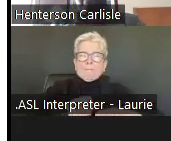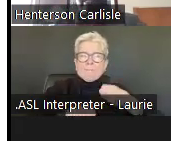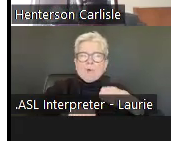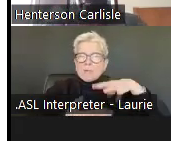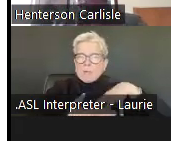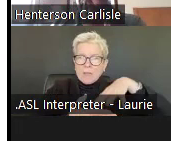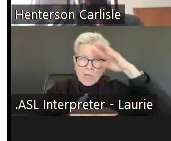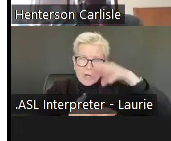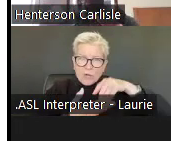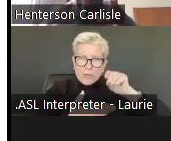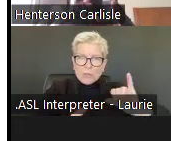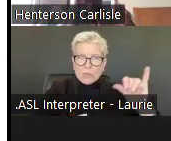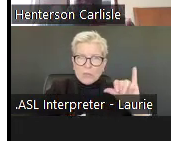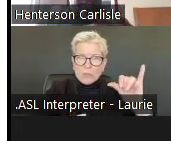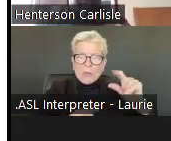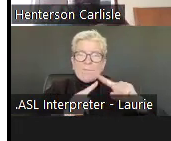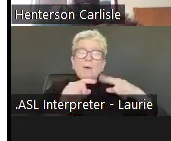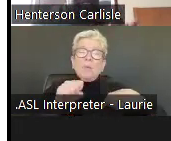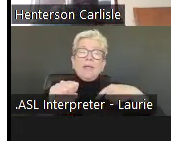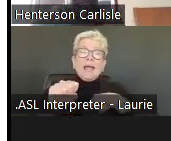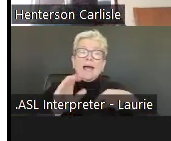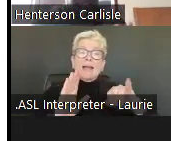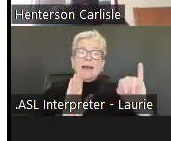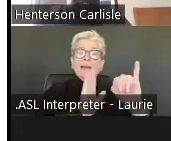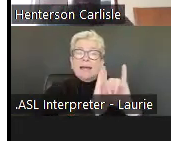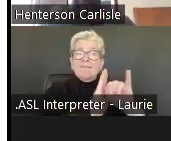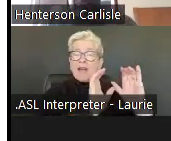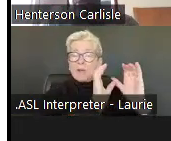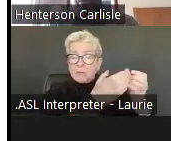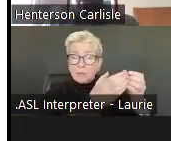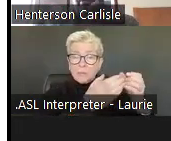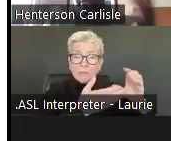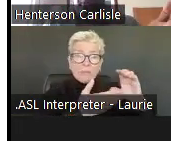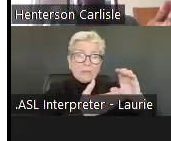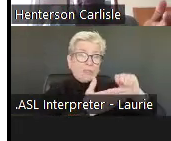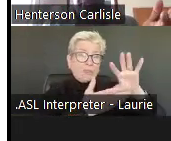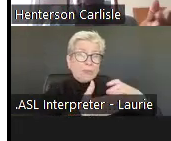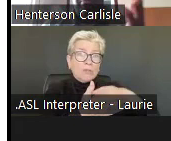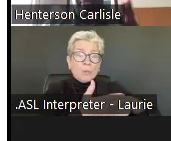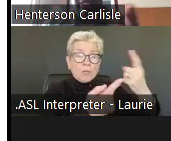we can identify some specific targeted students we want to come, or it can be open to all depending